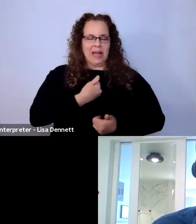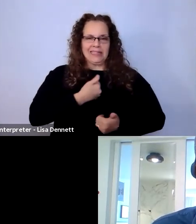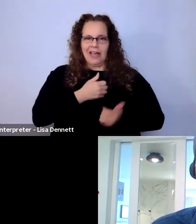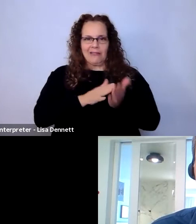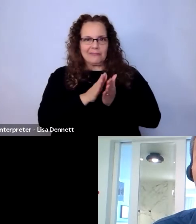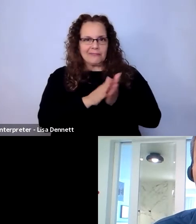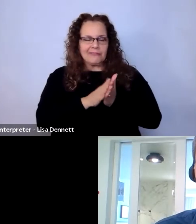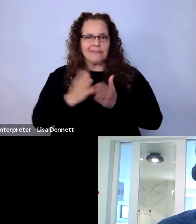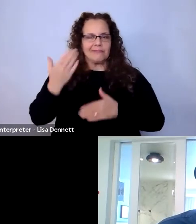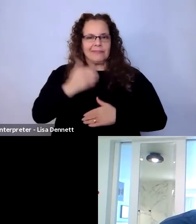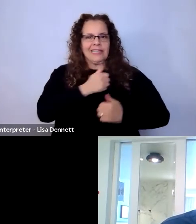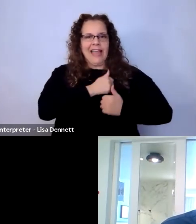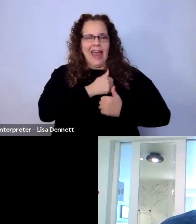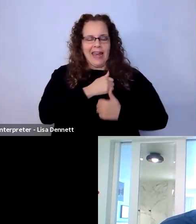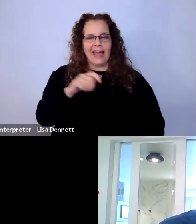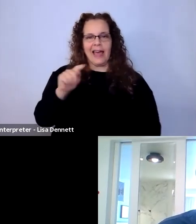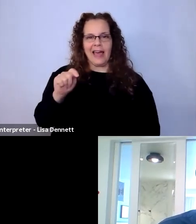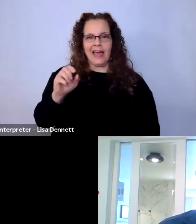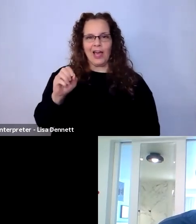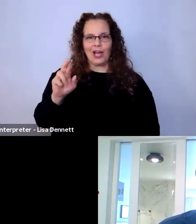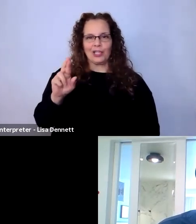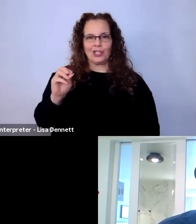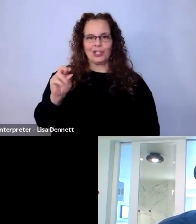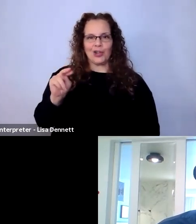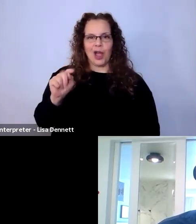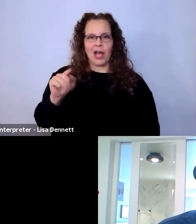Working on different ways to get engineers and designers